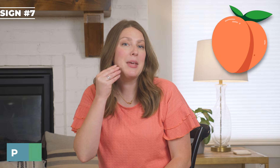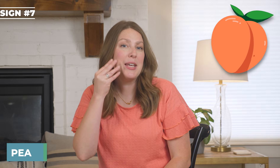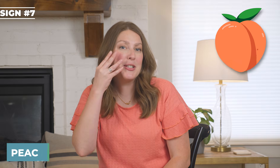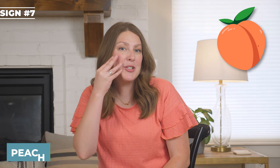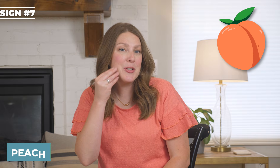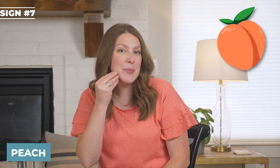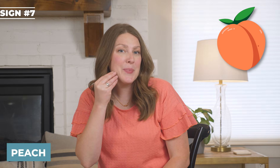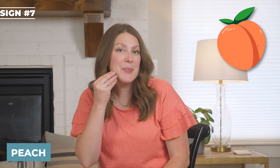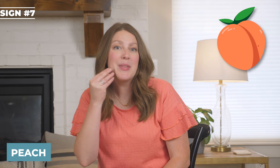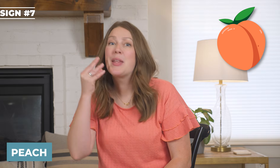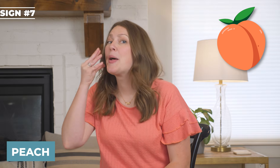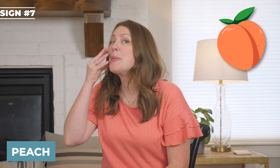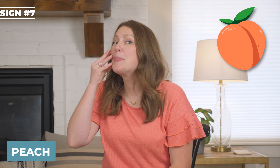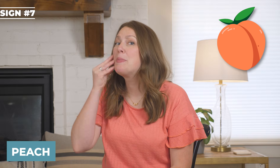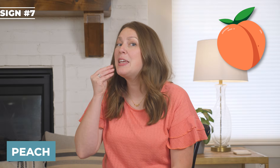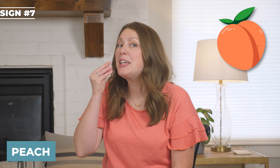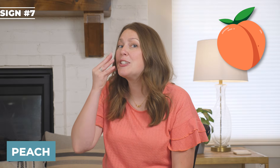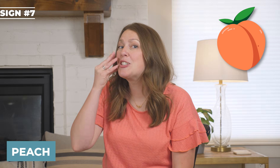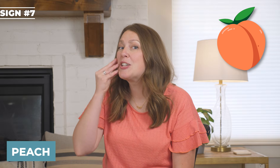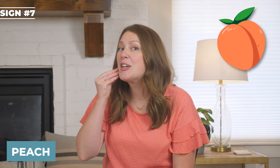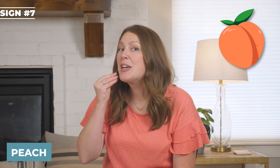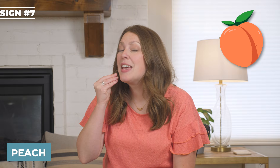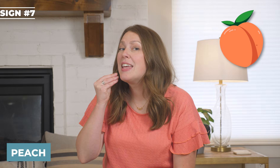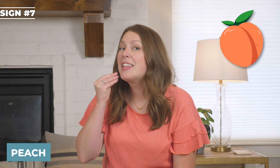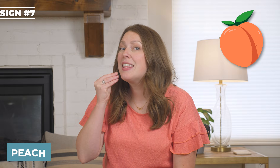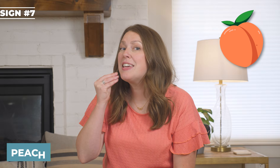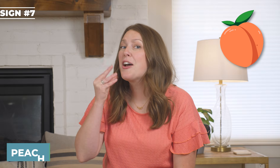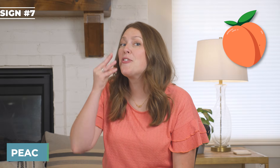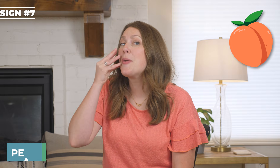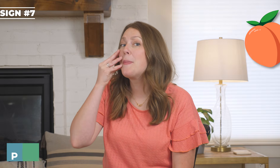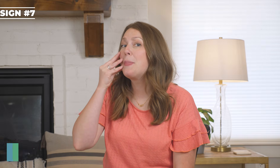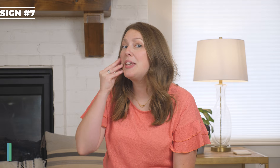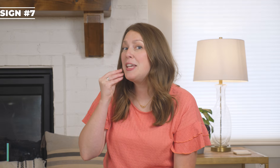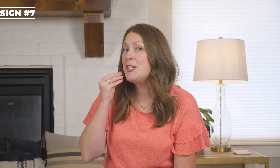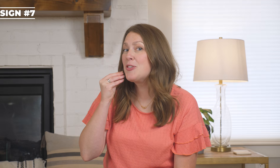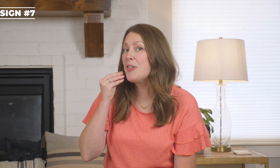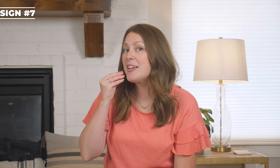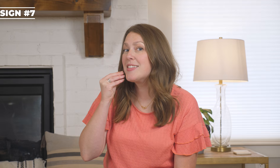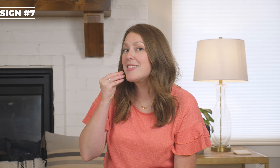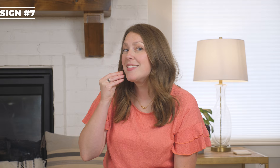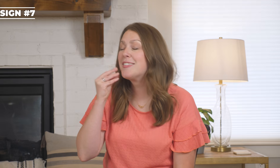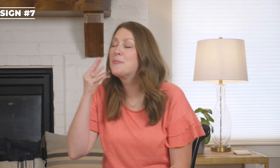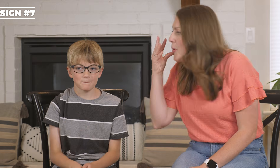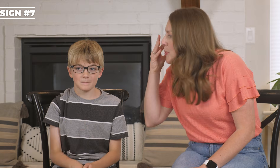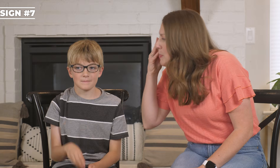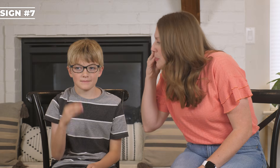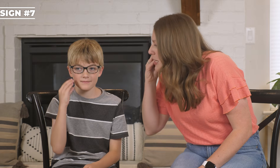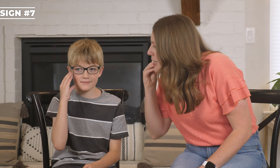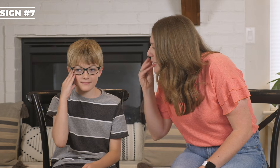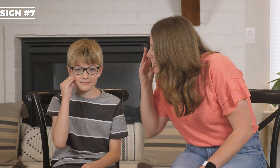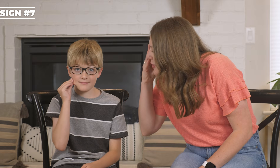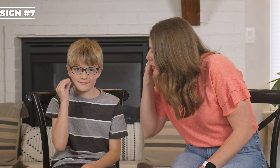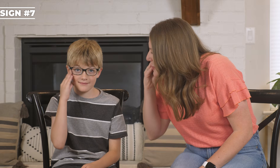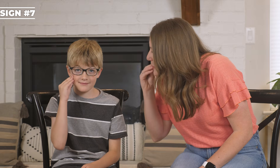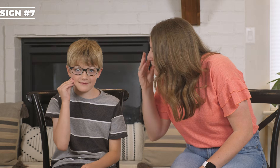Peach. Think of peach fuzz Peach.